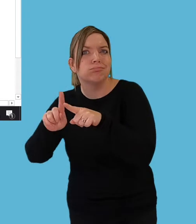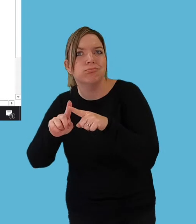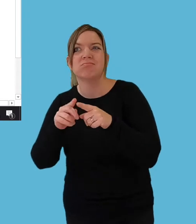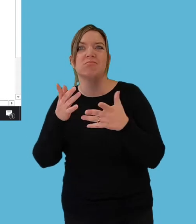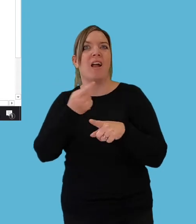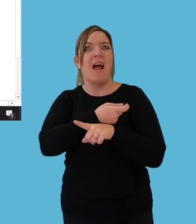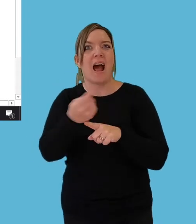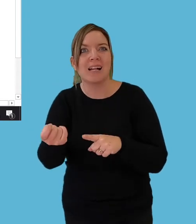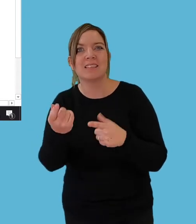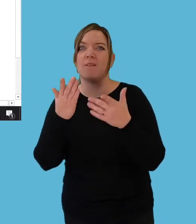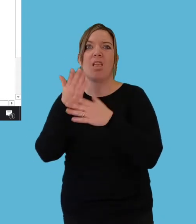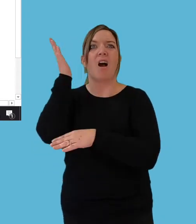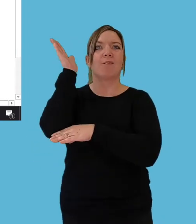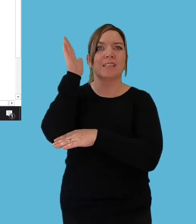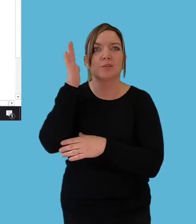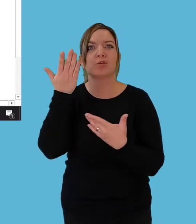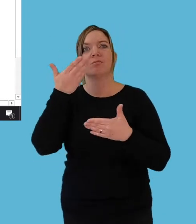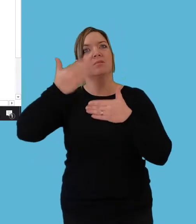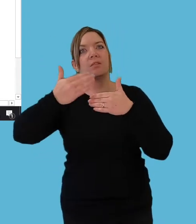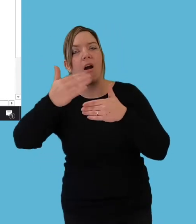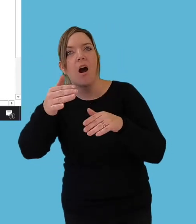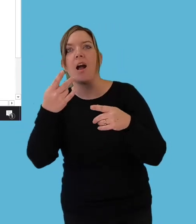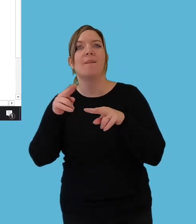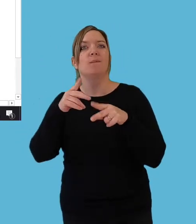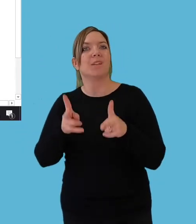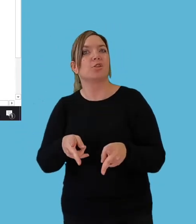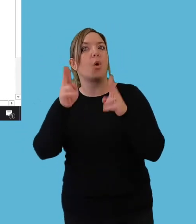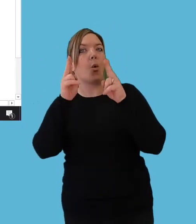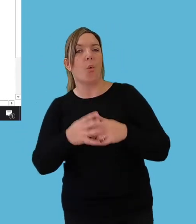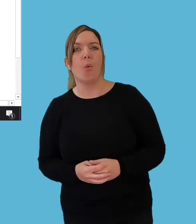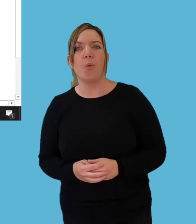handouts for live sessions, to slides and videos.